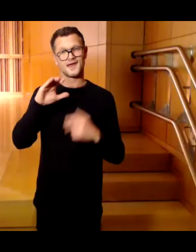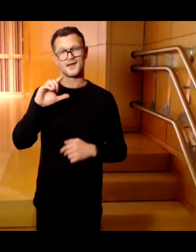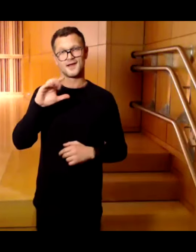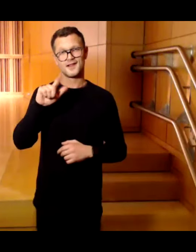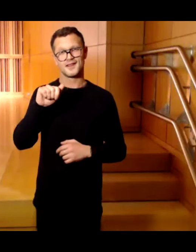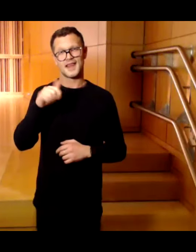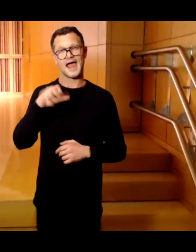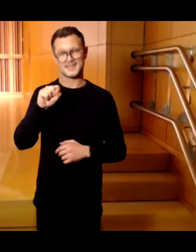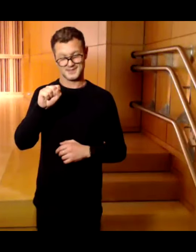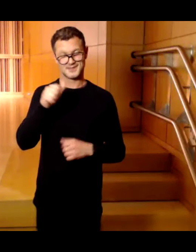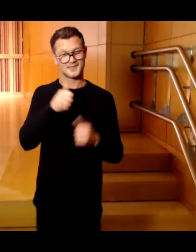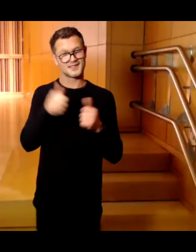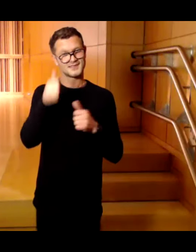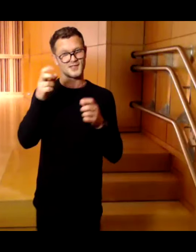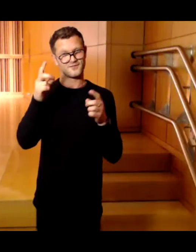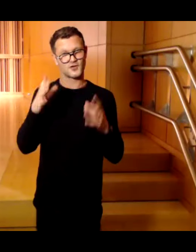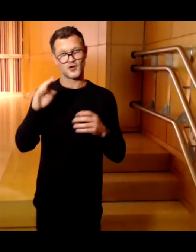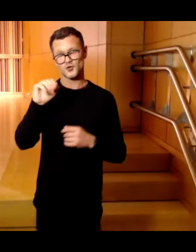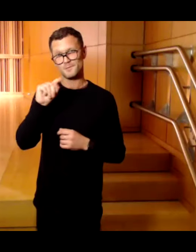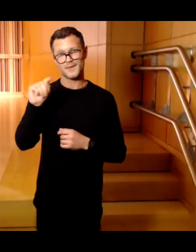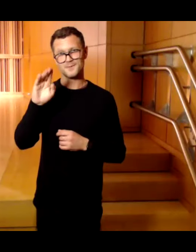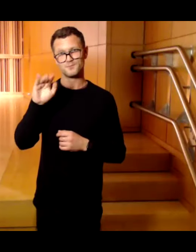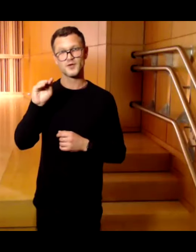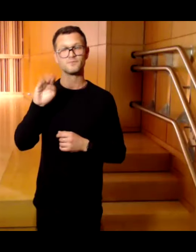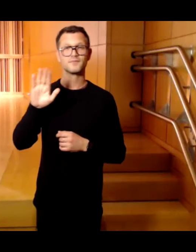It's Executive Director, Matt Brim. Its board co-chairs Terrence Wooden.